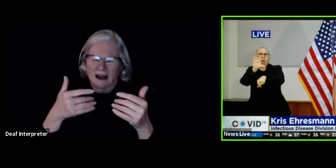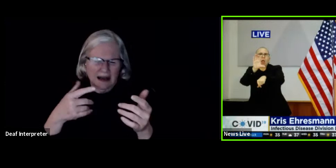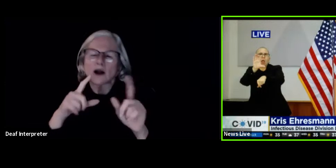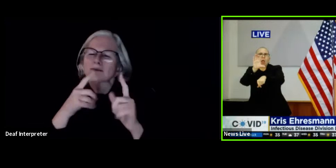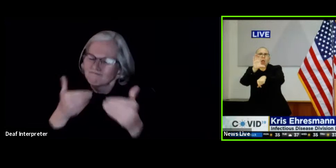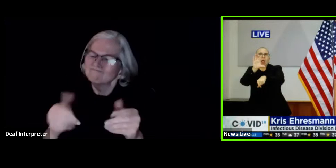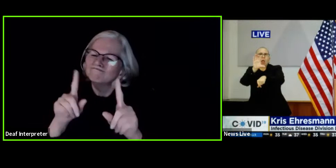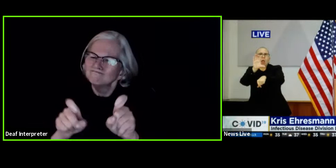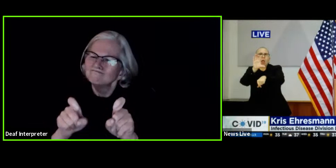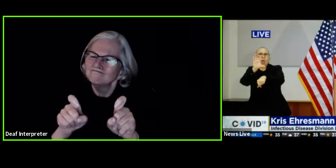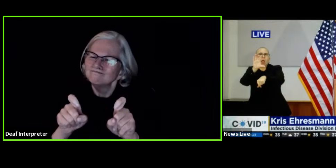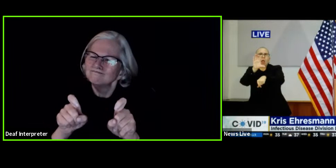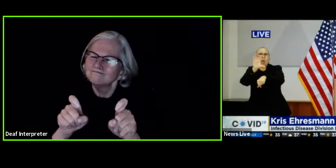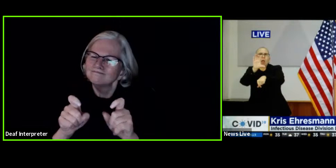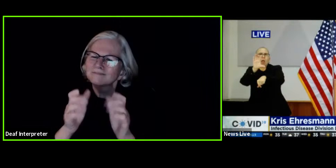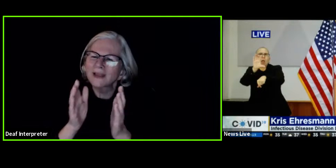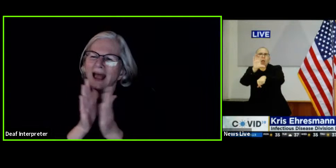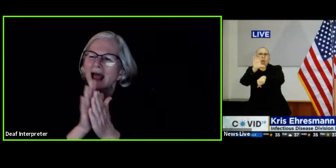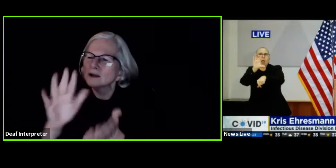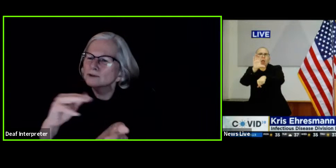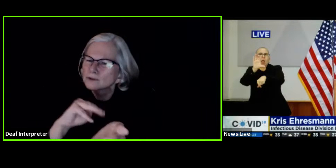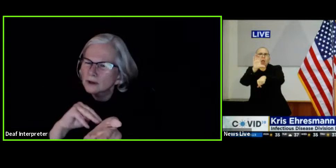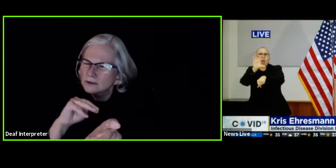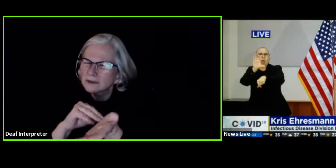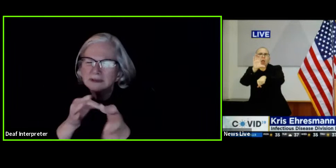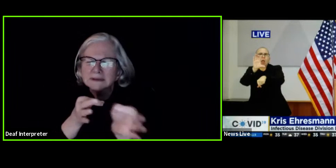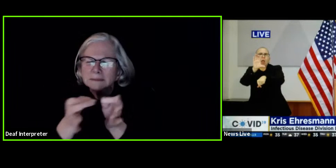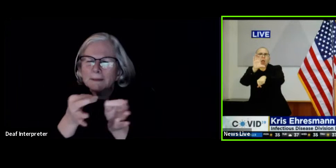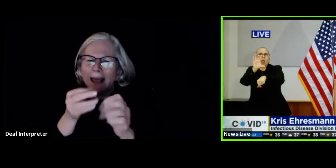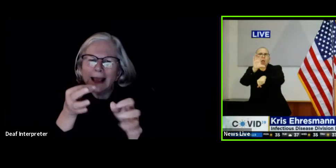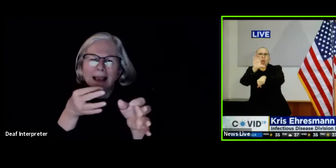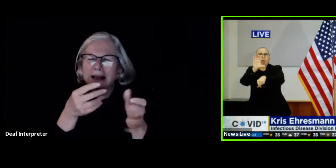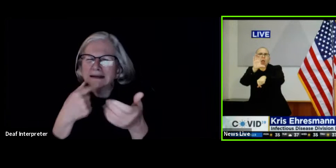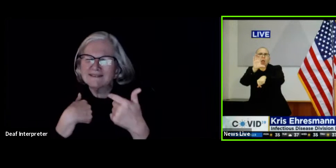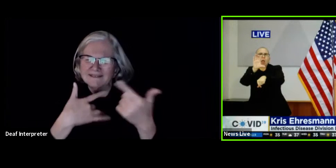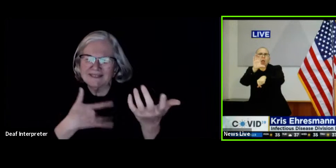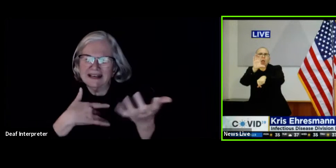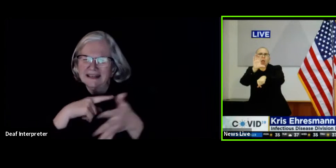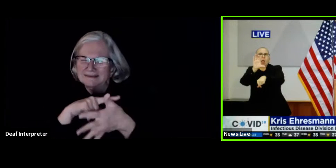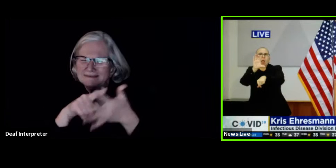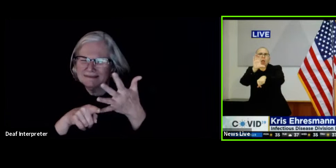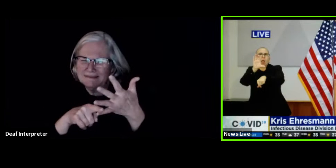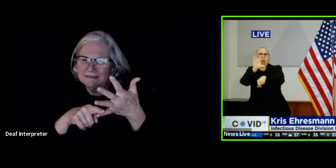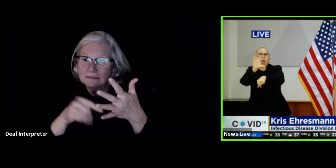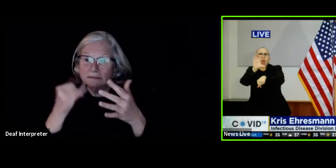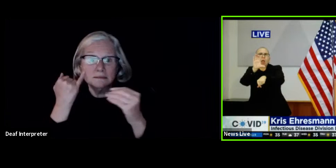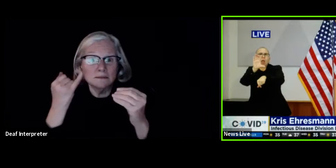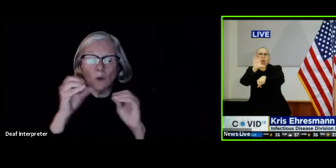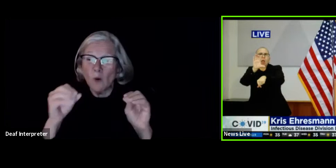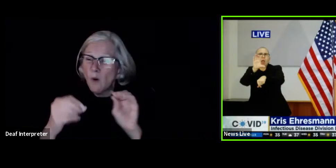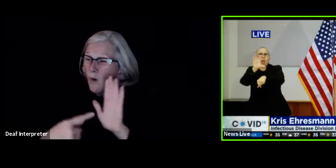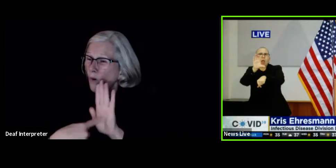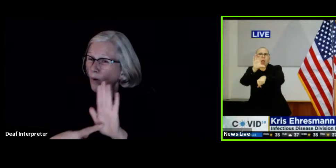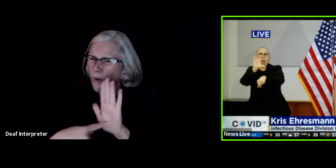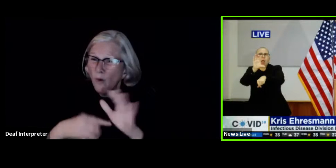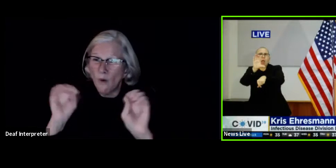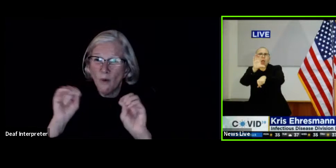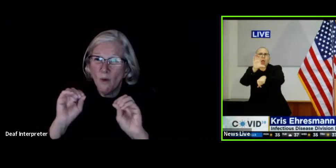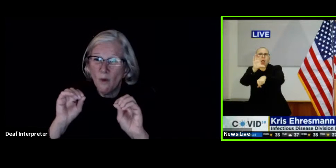INFORMATION. IF YOU DON'T HAVE SYMPTOMS AND YOU GOT THAT NOTIFICATION, AGAIN, WE WANT YOU TO STAY HOME FOR 14 DAYS, STAY